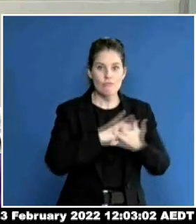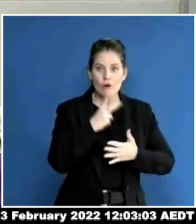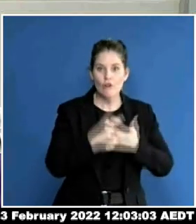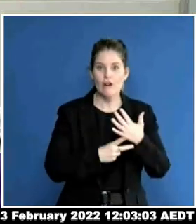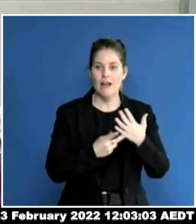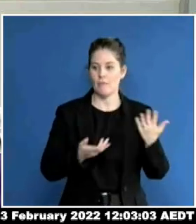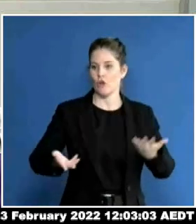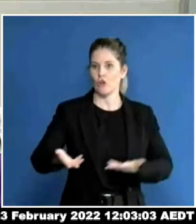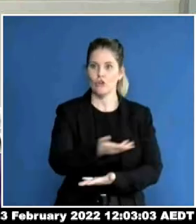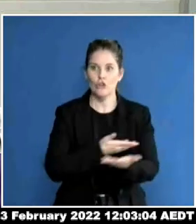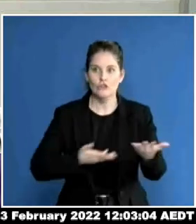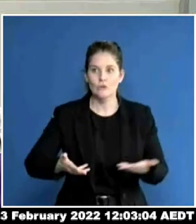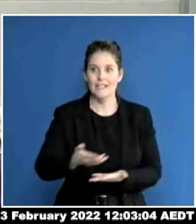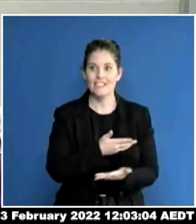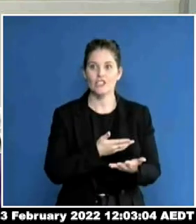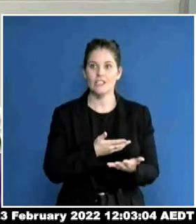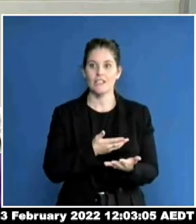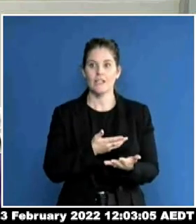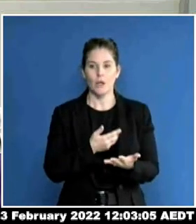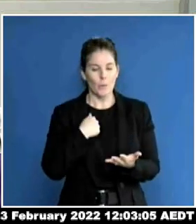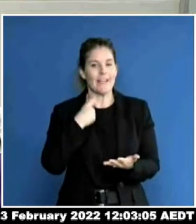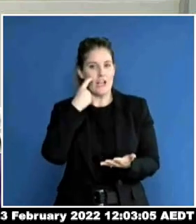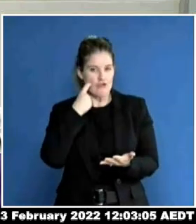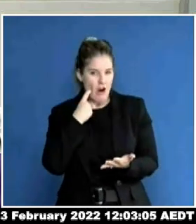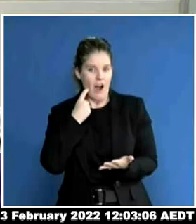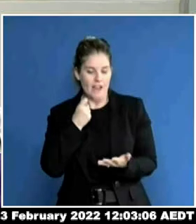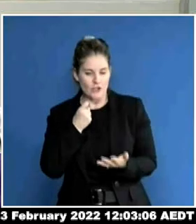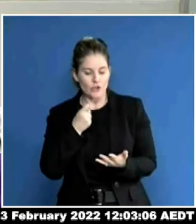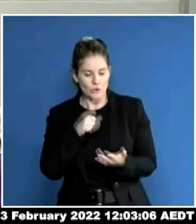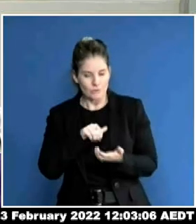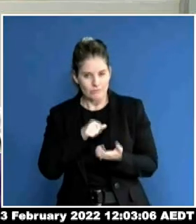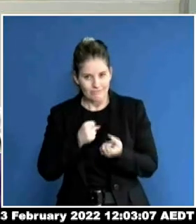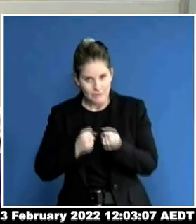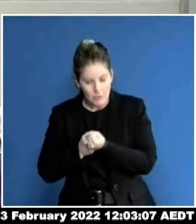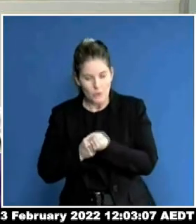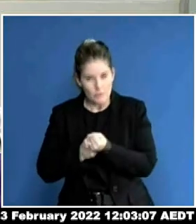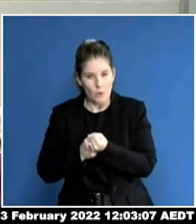we can to help people stuck in a bad DES or a situation that's not helpful for them to